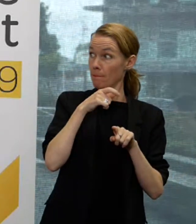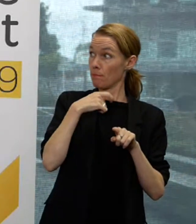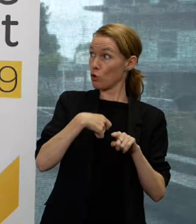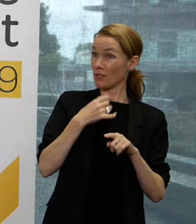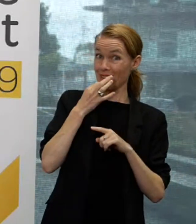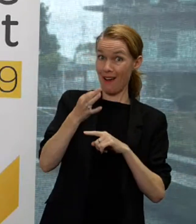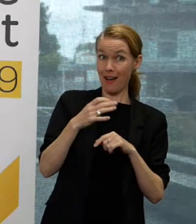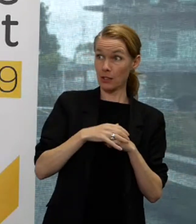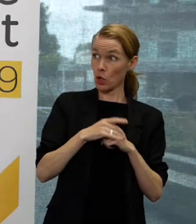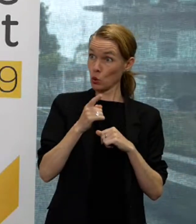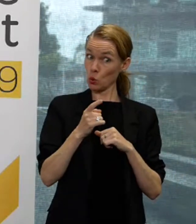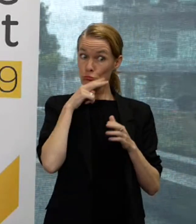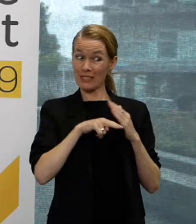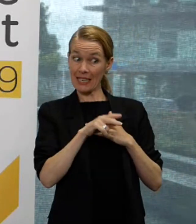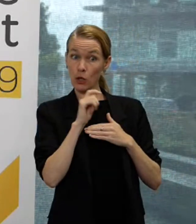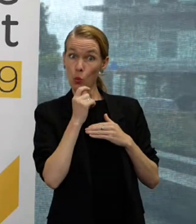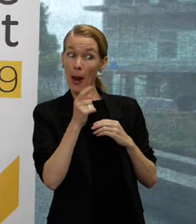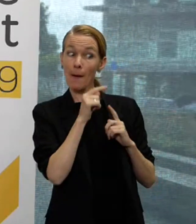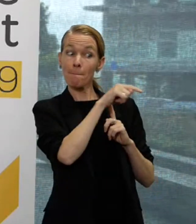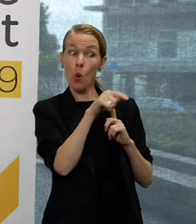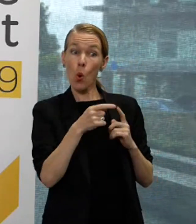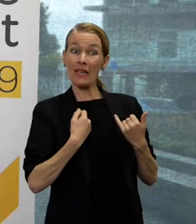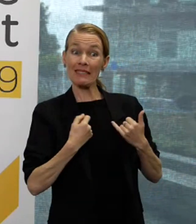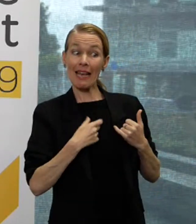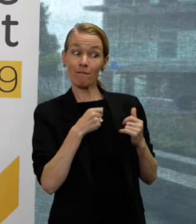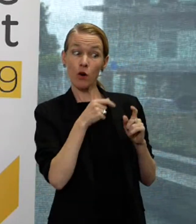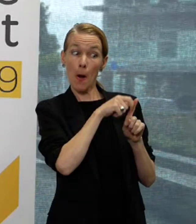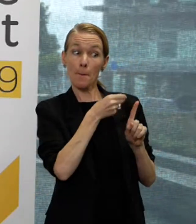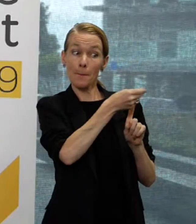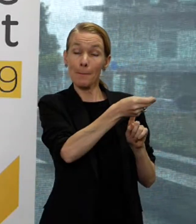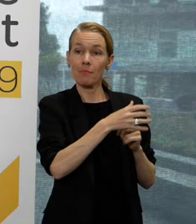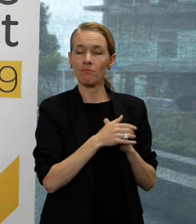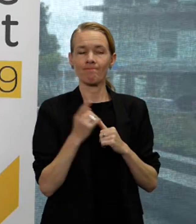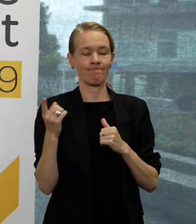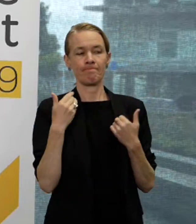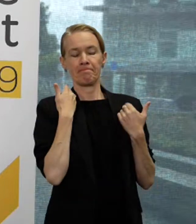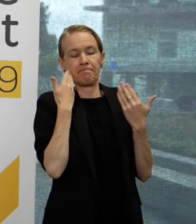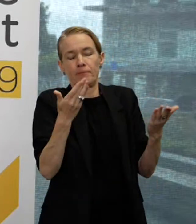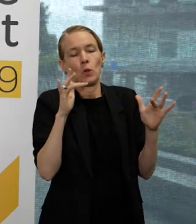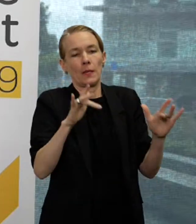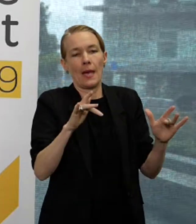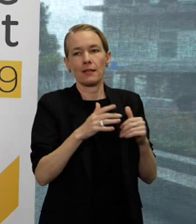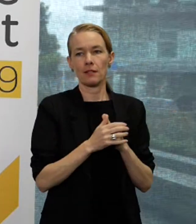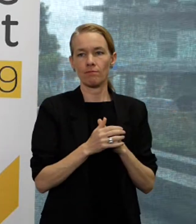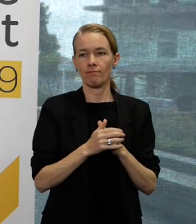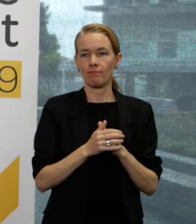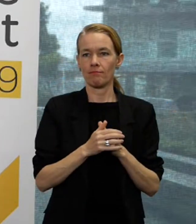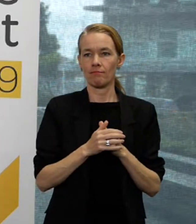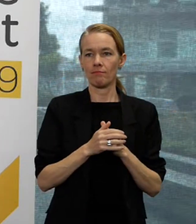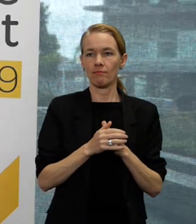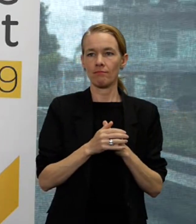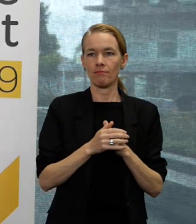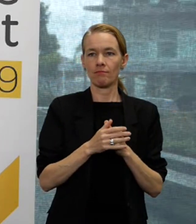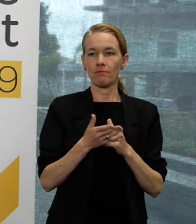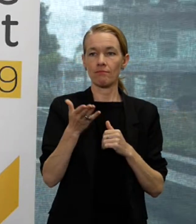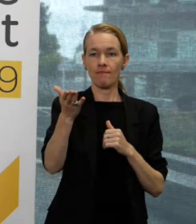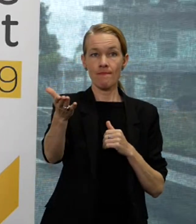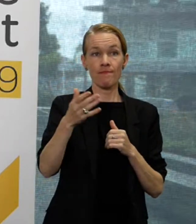We'll just have to wait and see. Is there regular testing at the ports in Plymouth .. Yes.